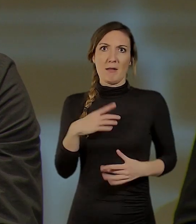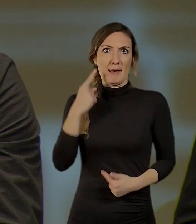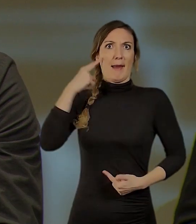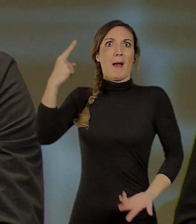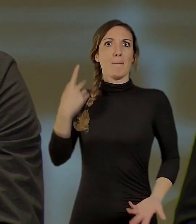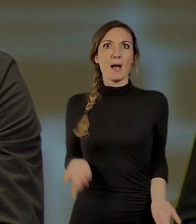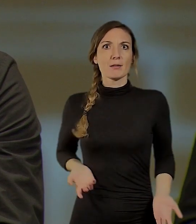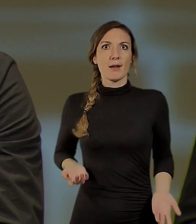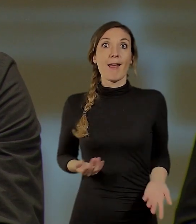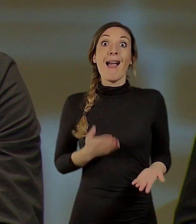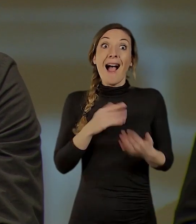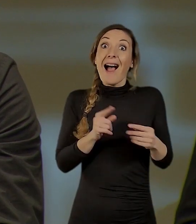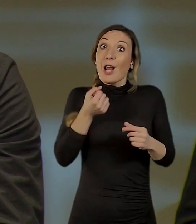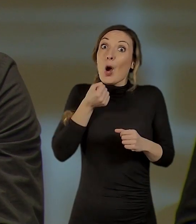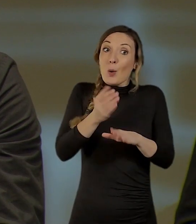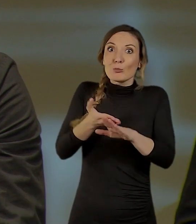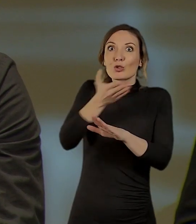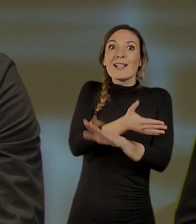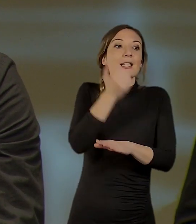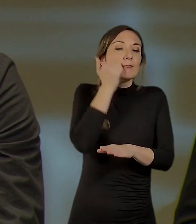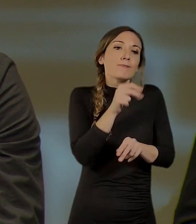if I could play a presentation on the stage.